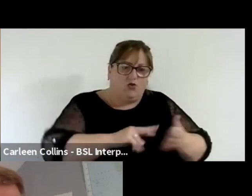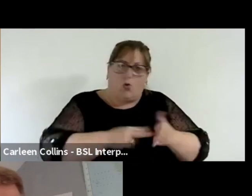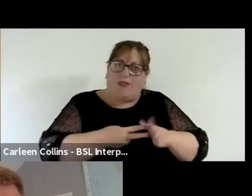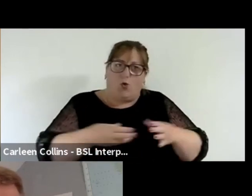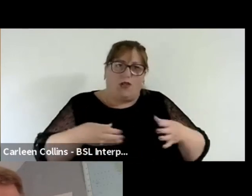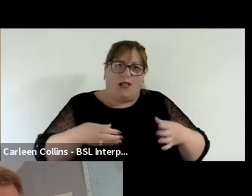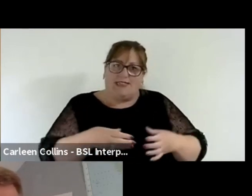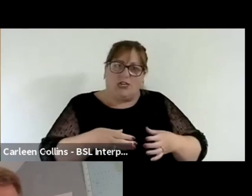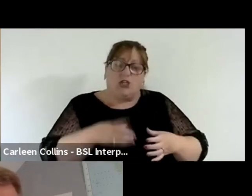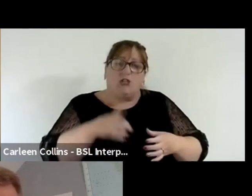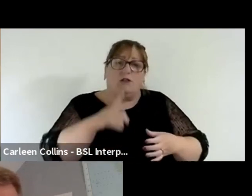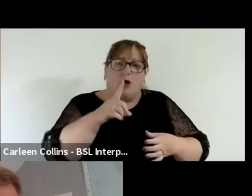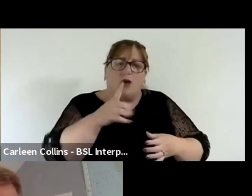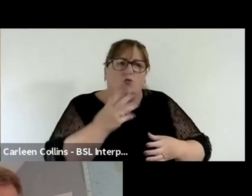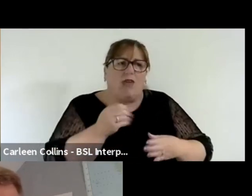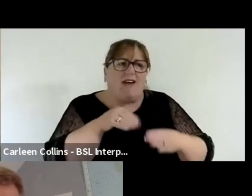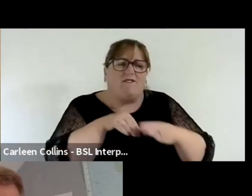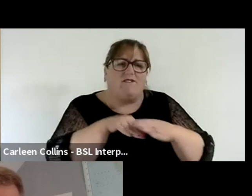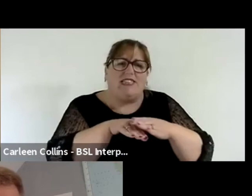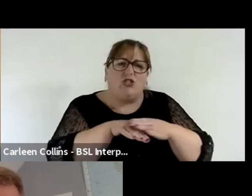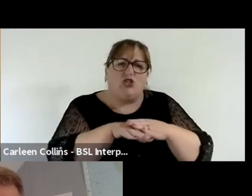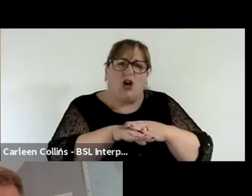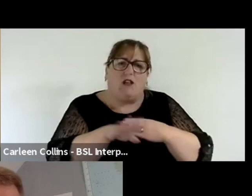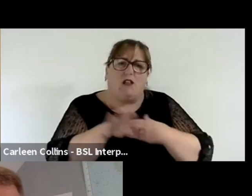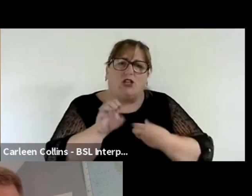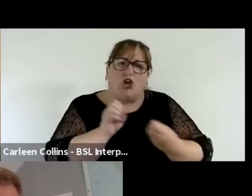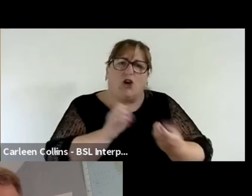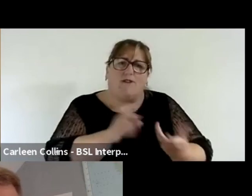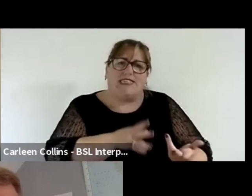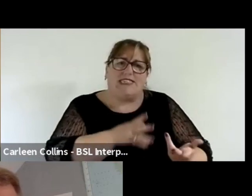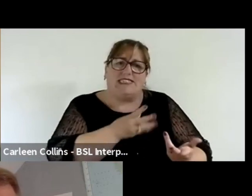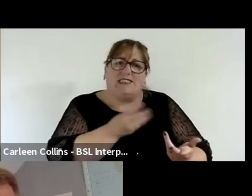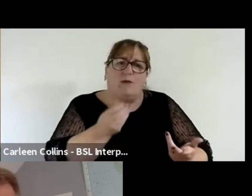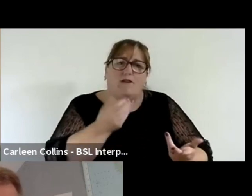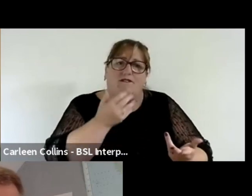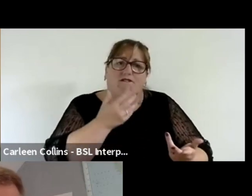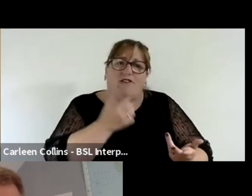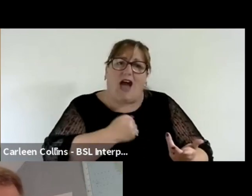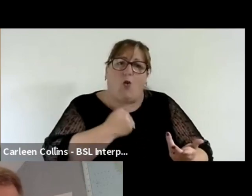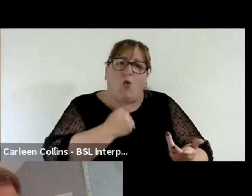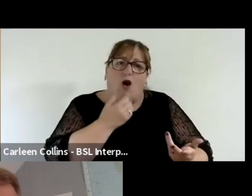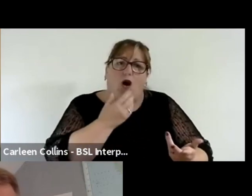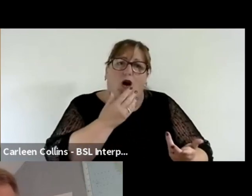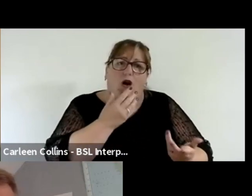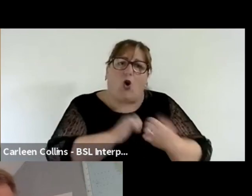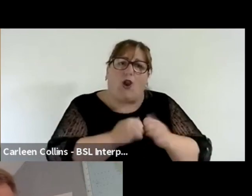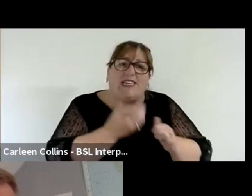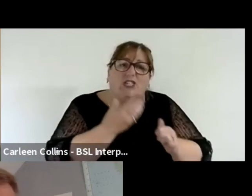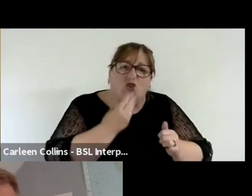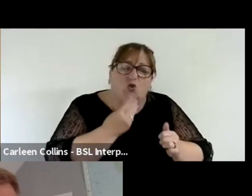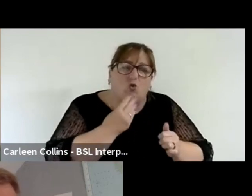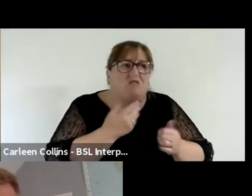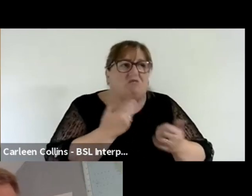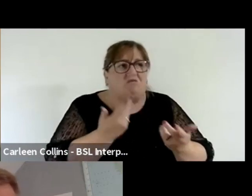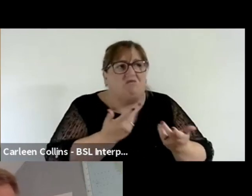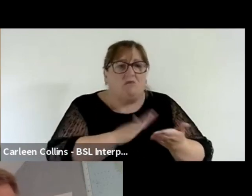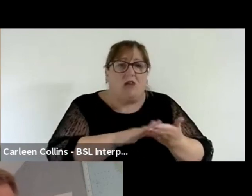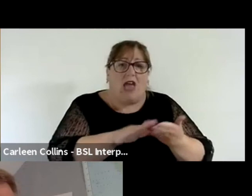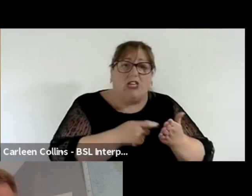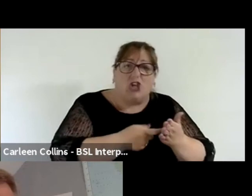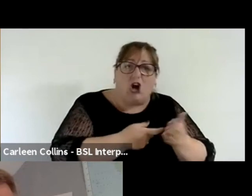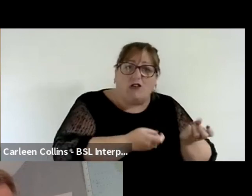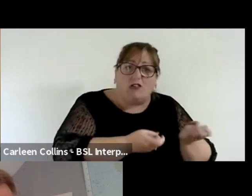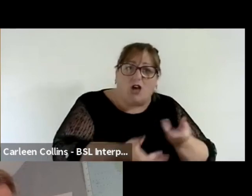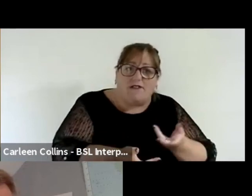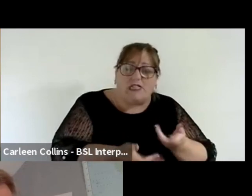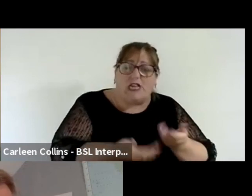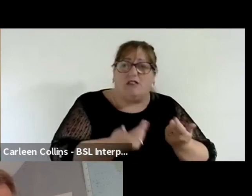So we are building based on the needs of the individual and not the needs of the organisation.